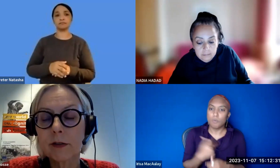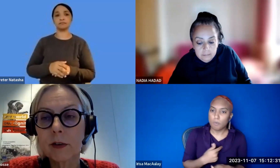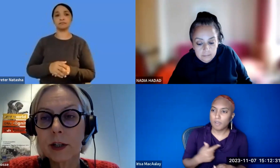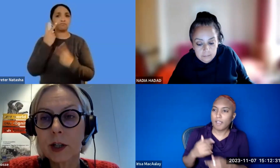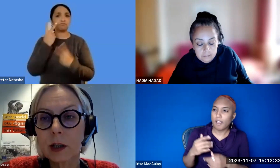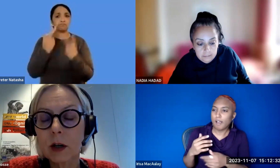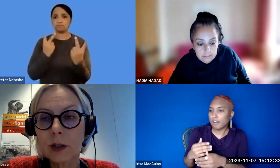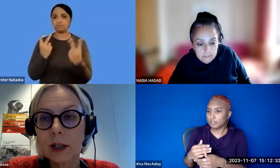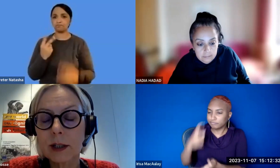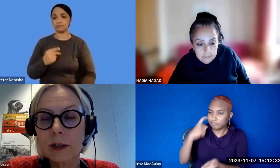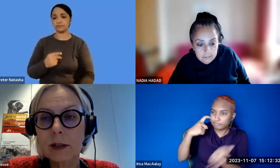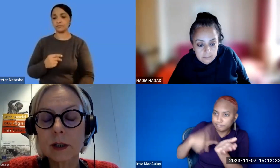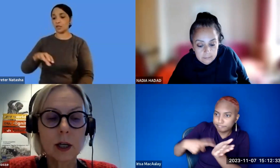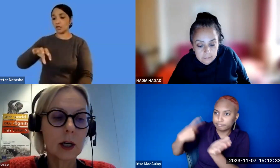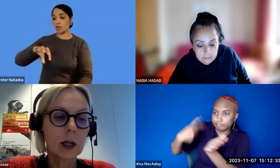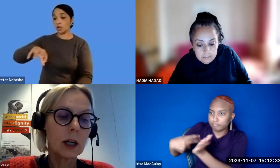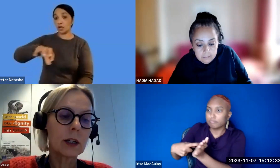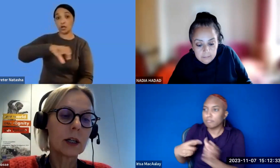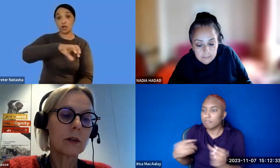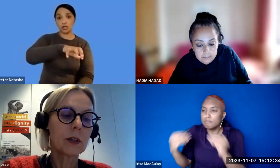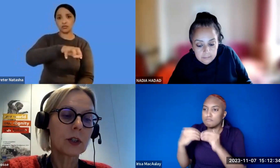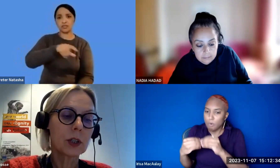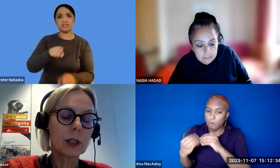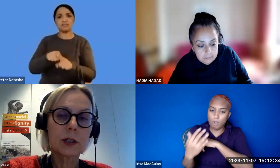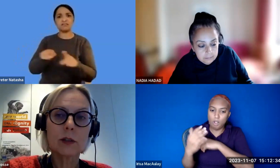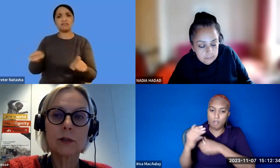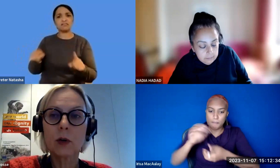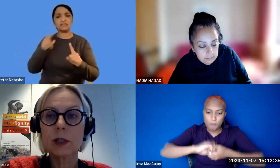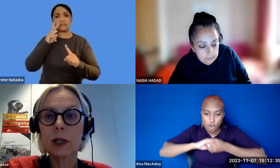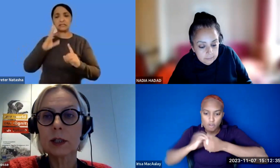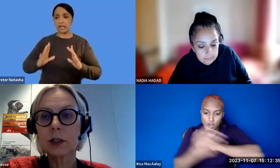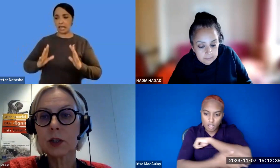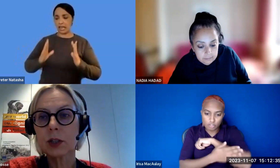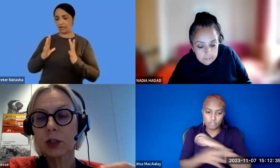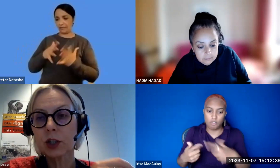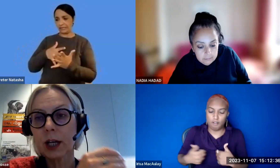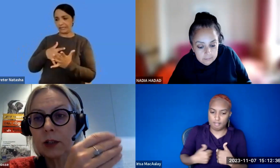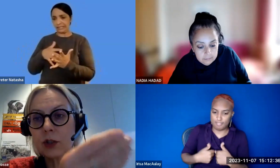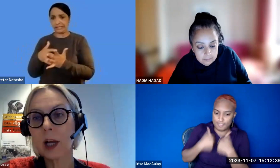in a fragile context, which is an additional challenge